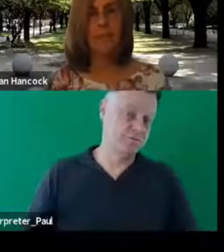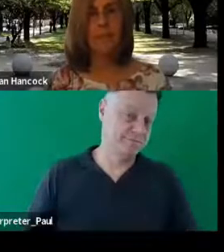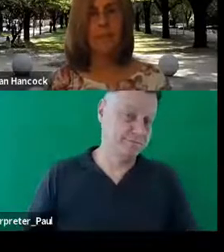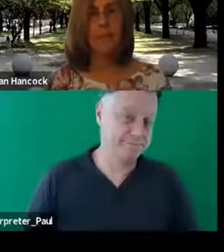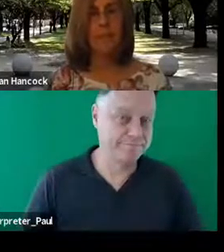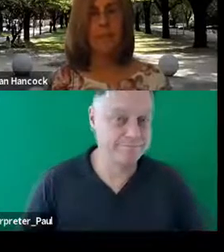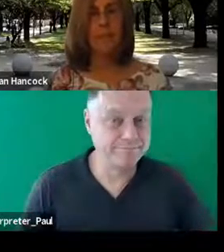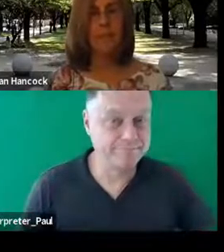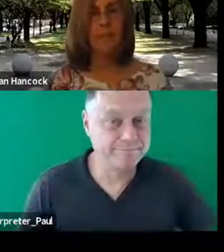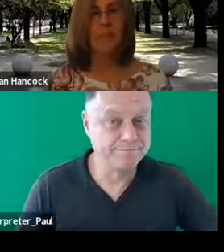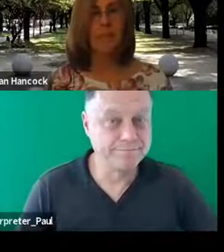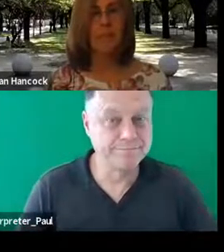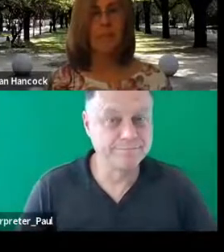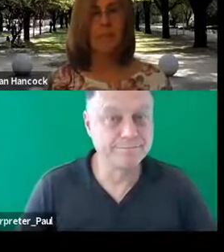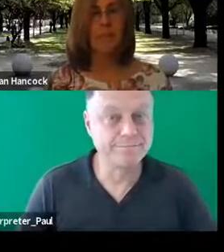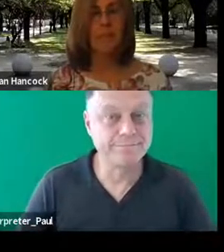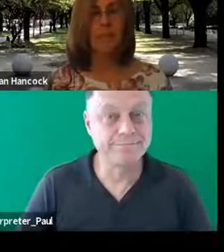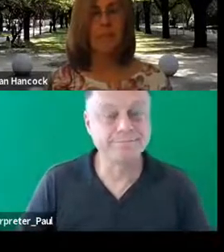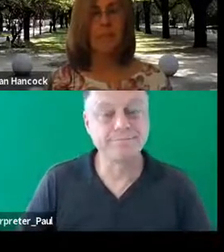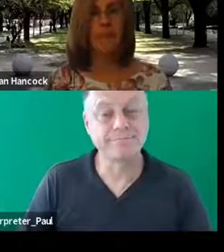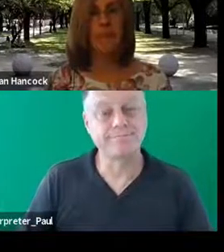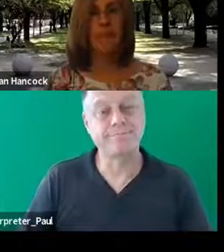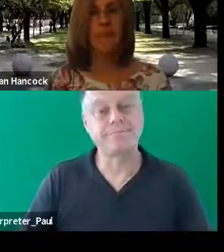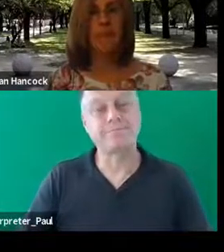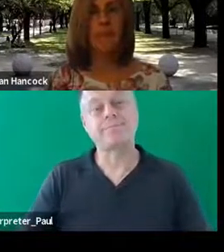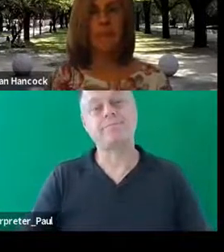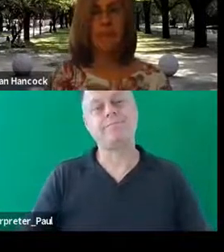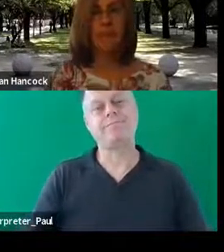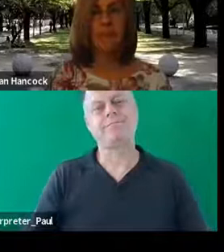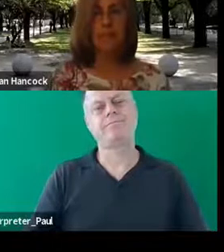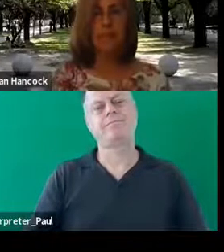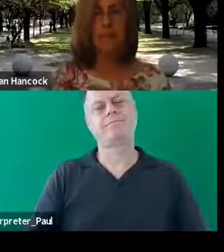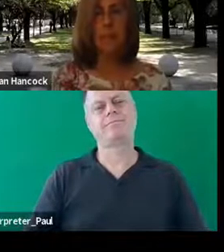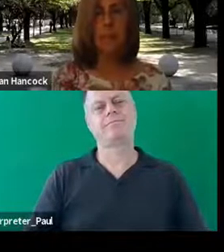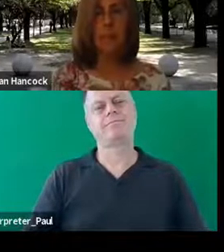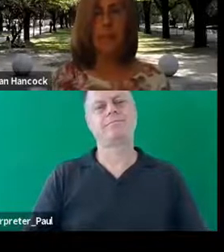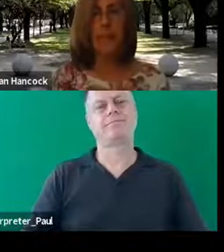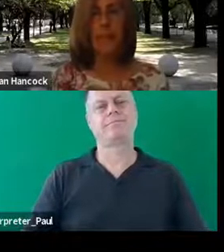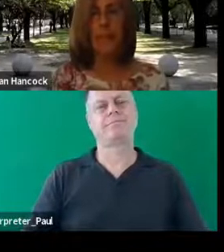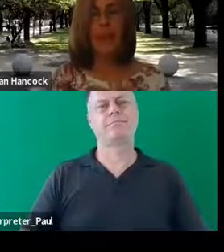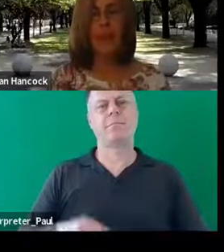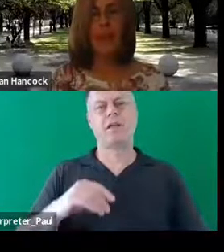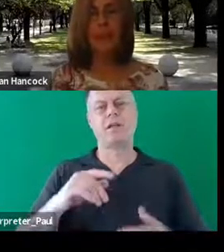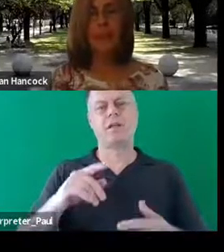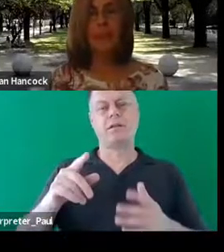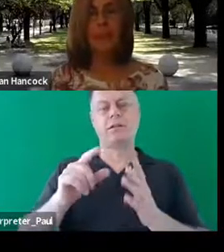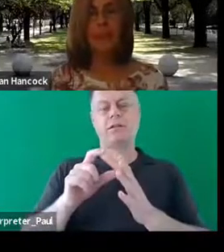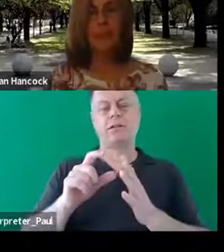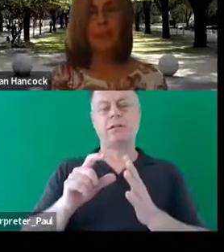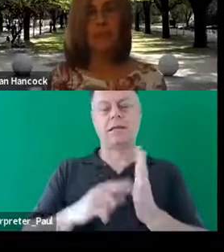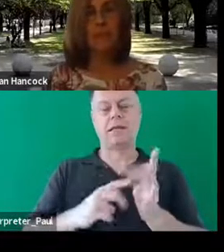And also during her presentation, I think it’s being recorded for Curtin’s use, she always has